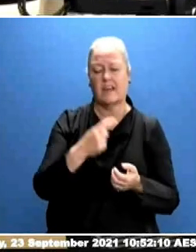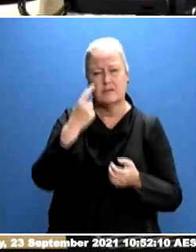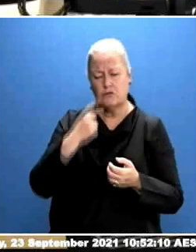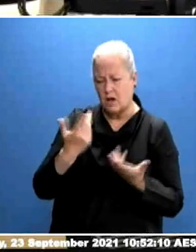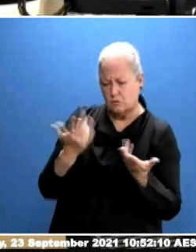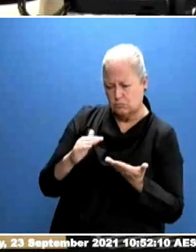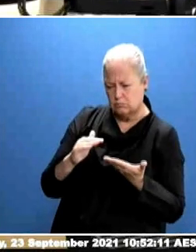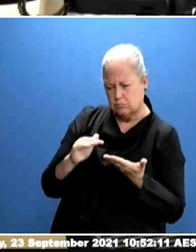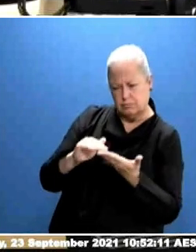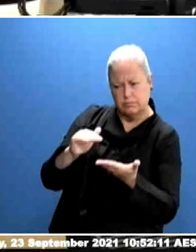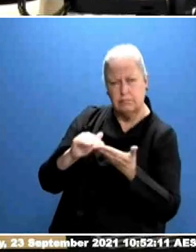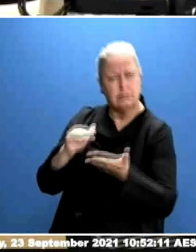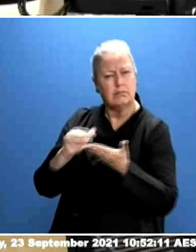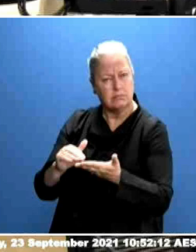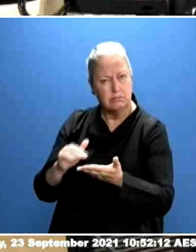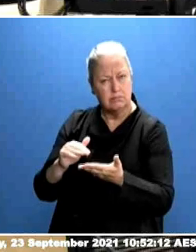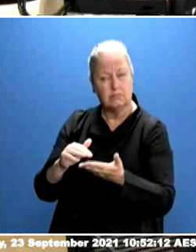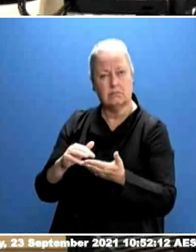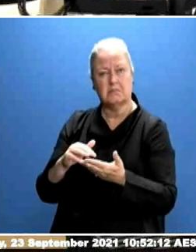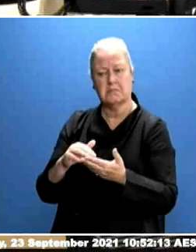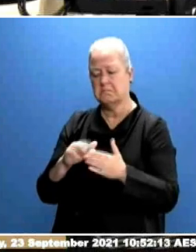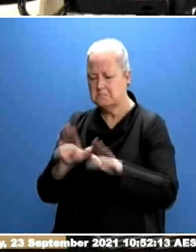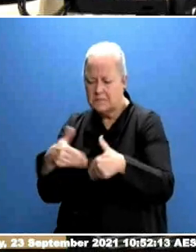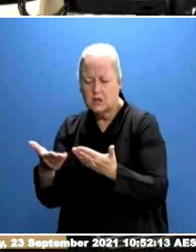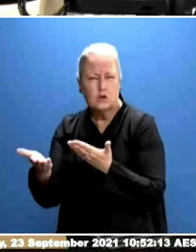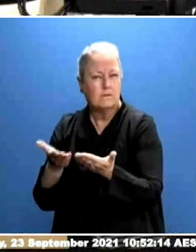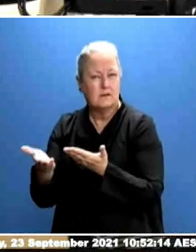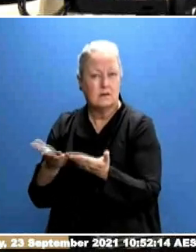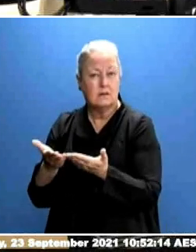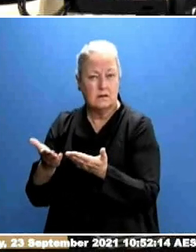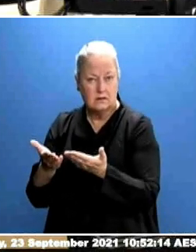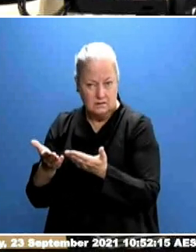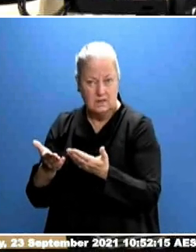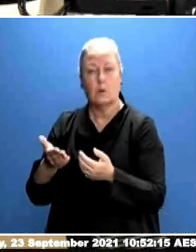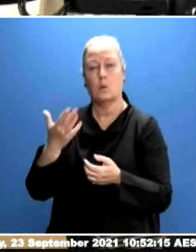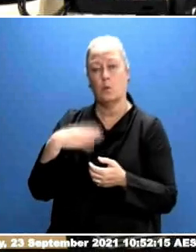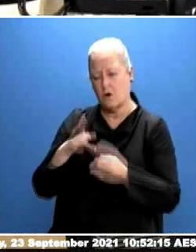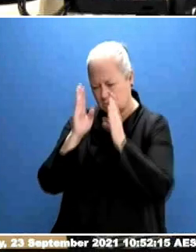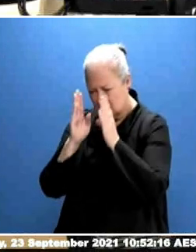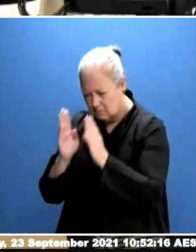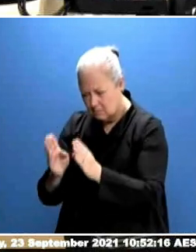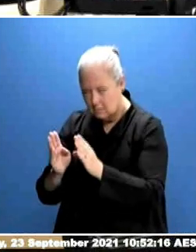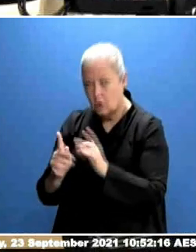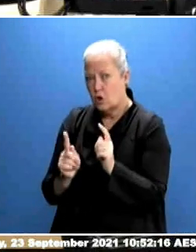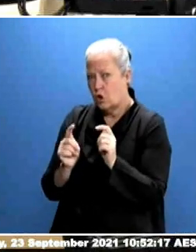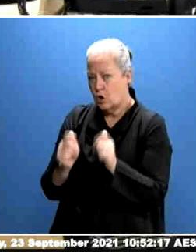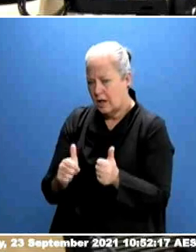they would be best targeted to go towards the early intervention and the supports before the need arose